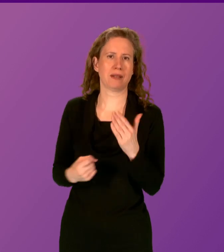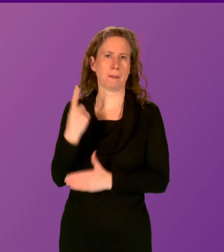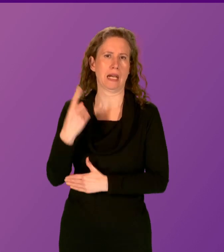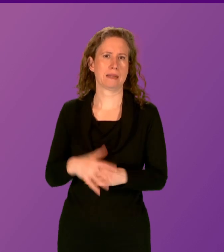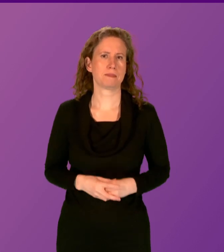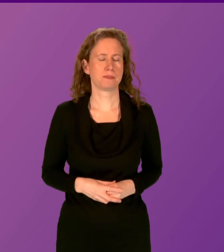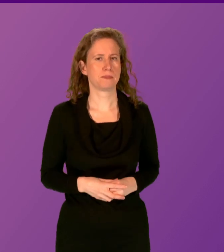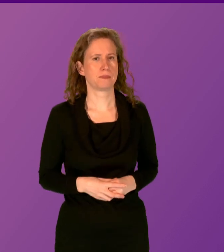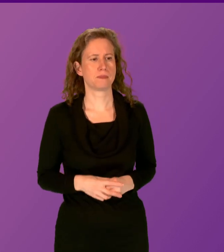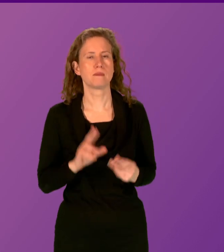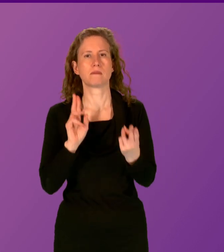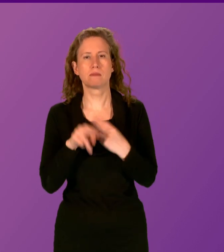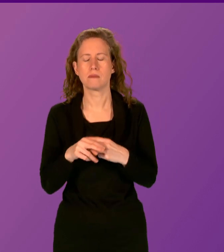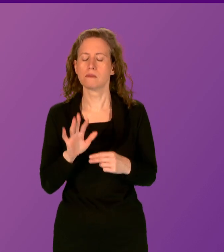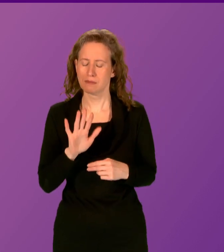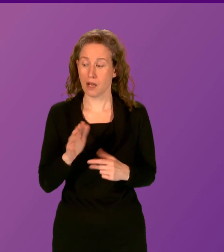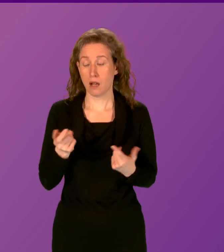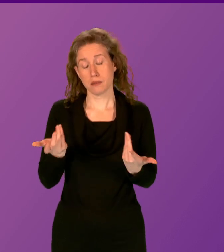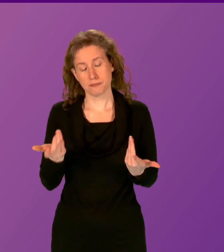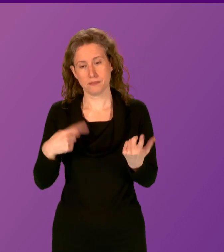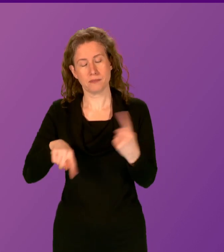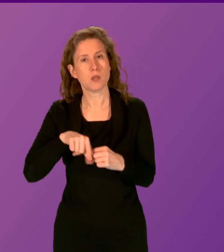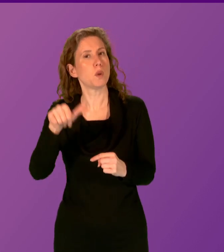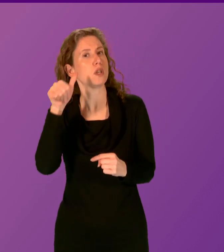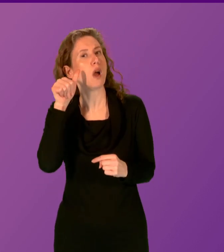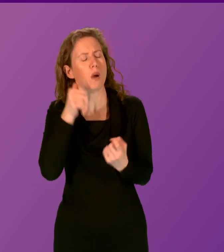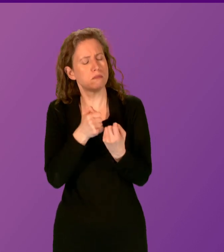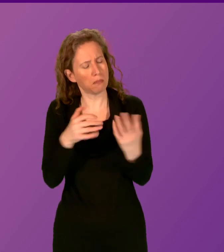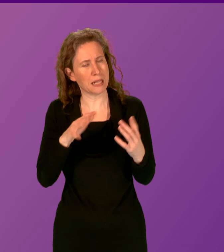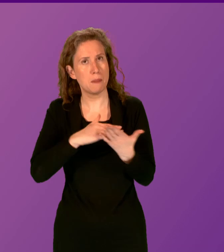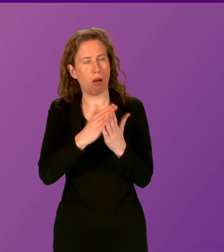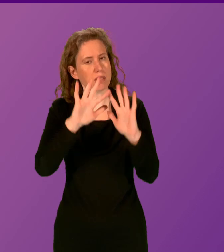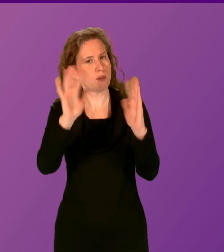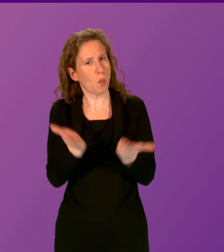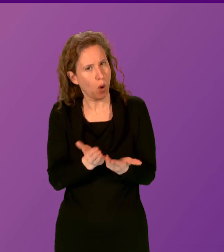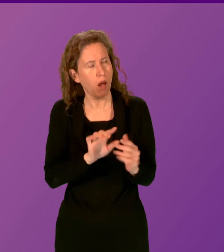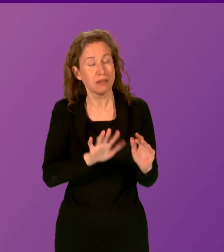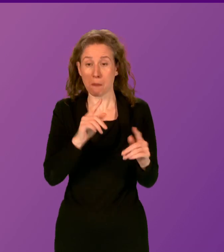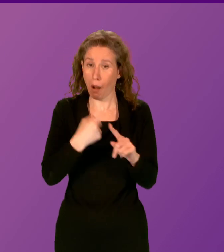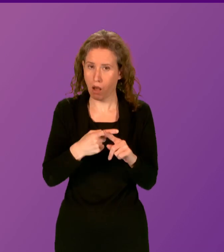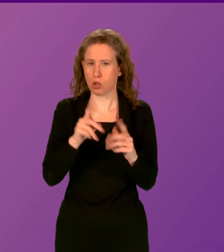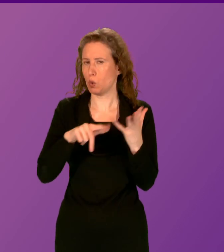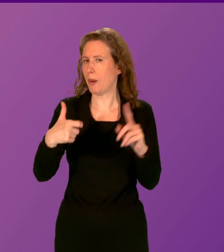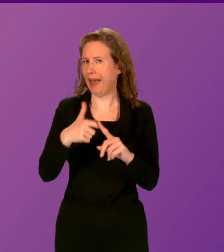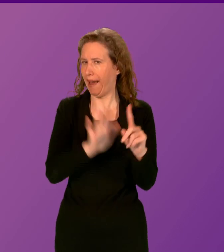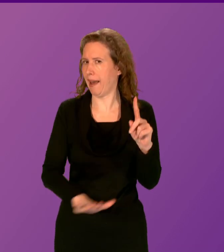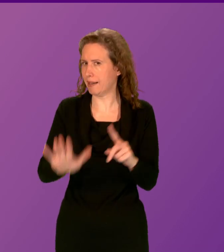As we know, in many parts of the world and across the United Kingdom, there are challenges